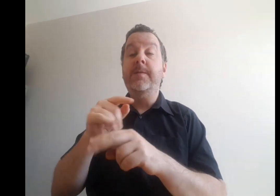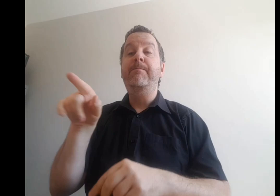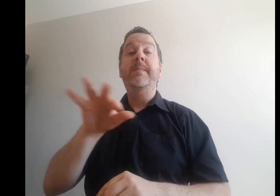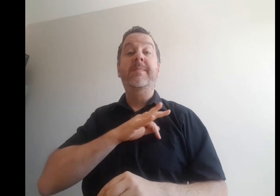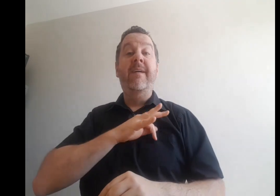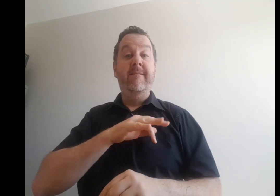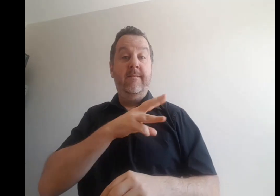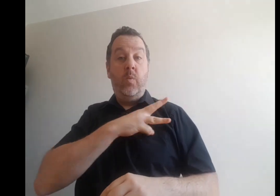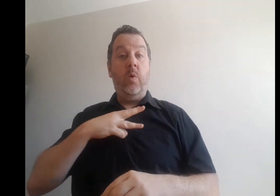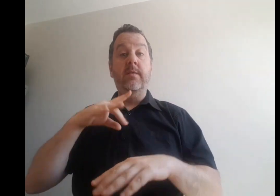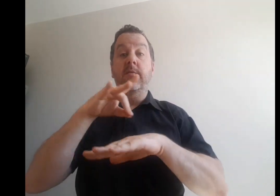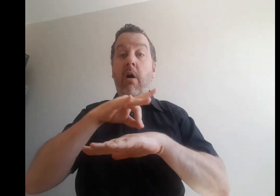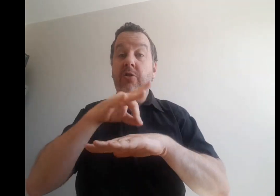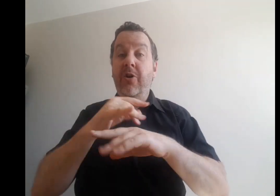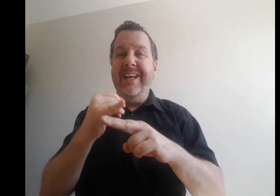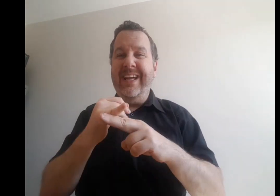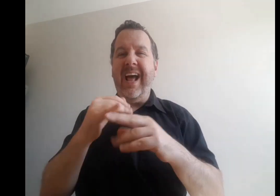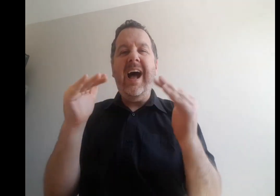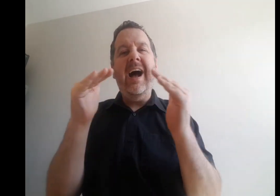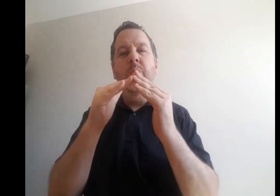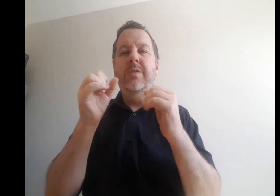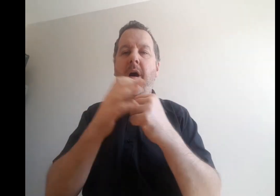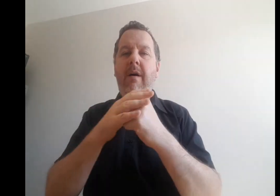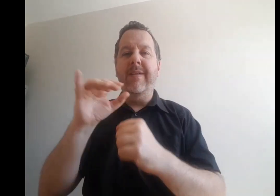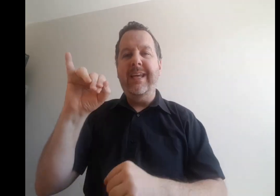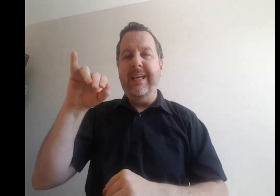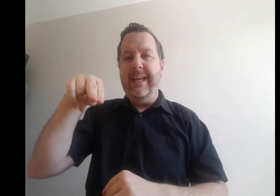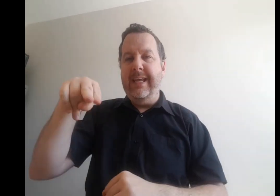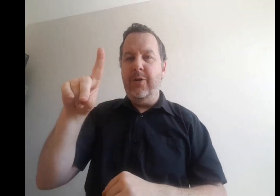when he was working as a doctor in the House of Industry in Dublin,